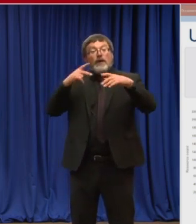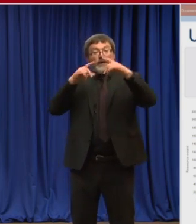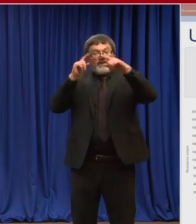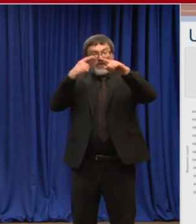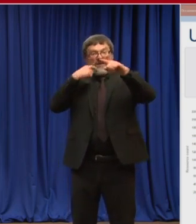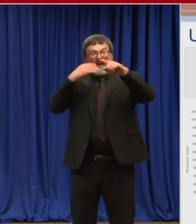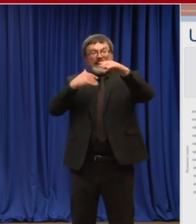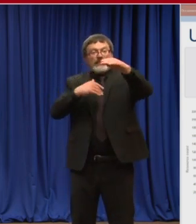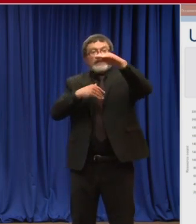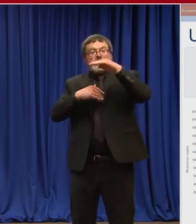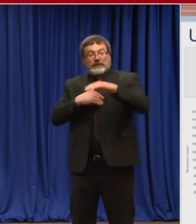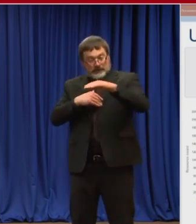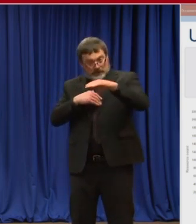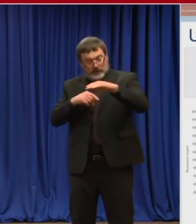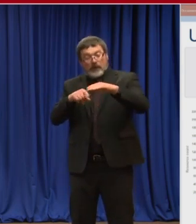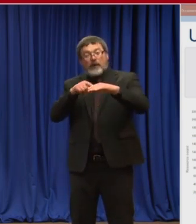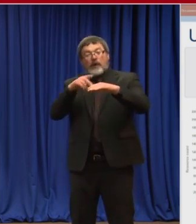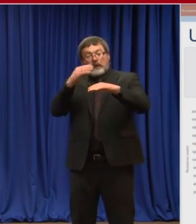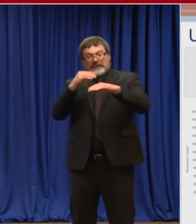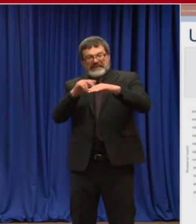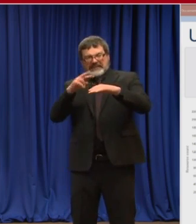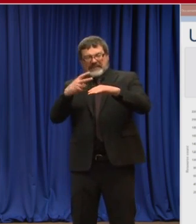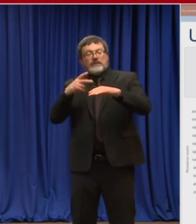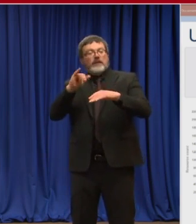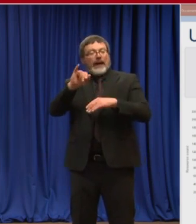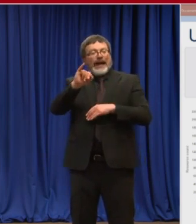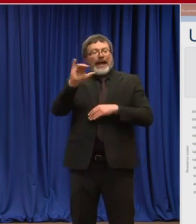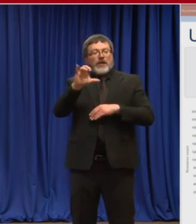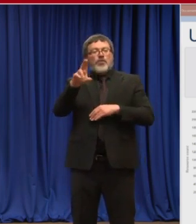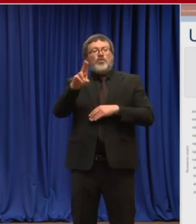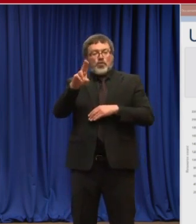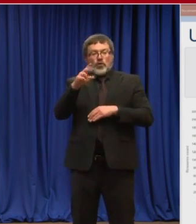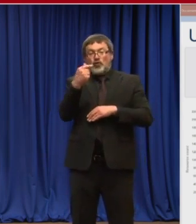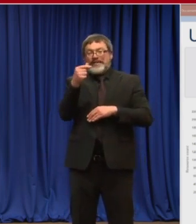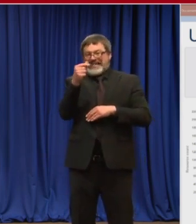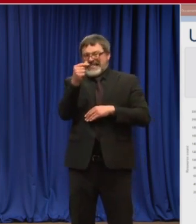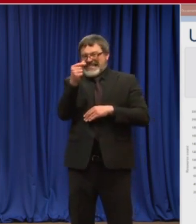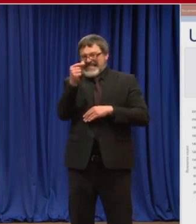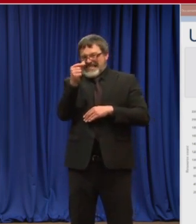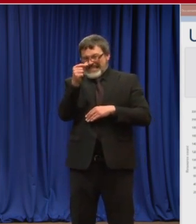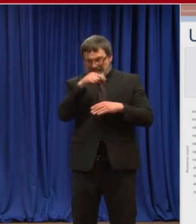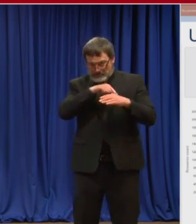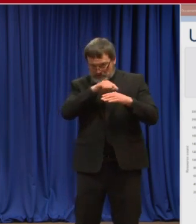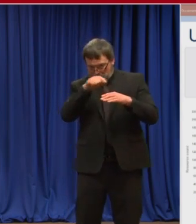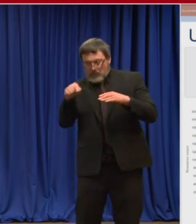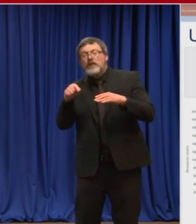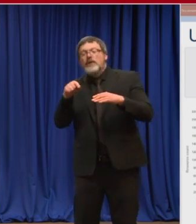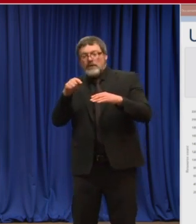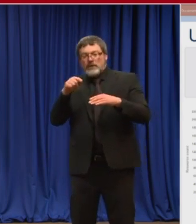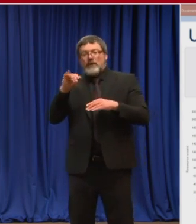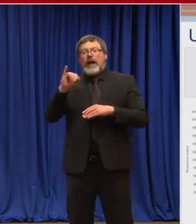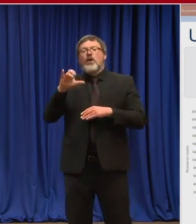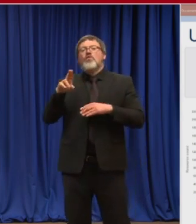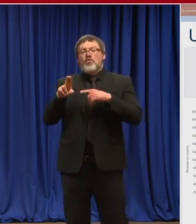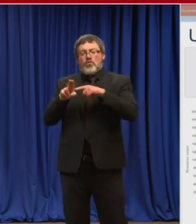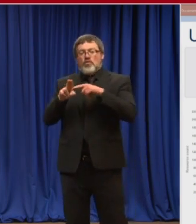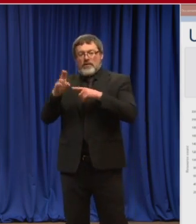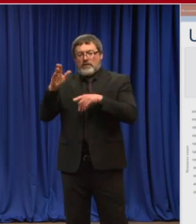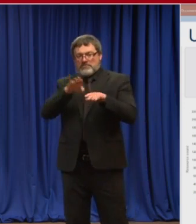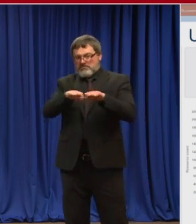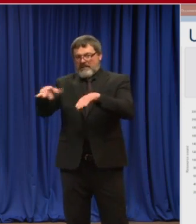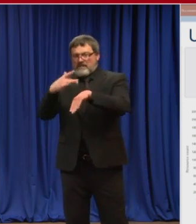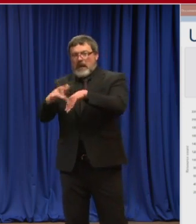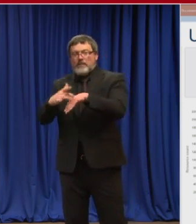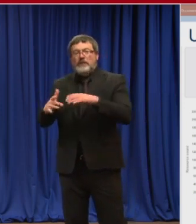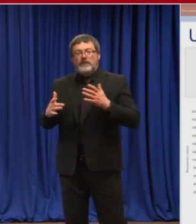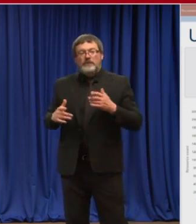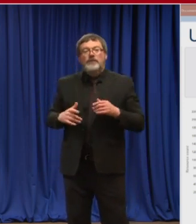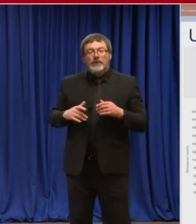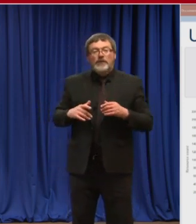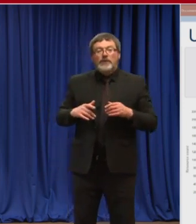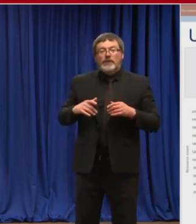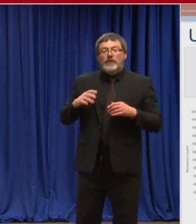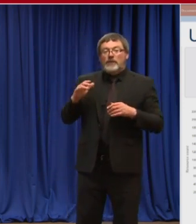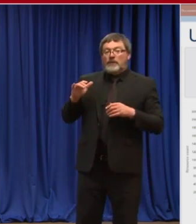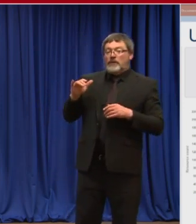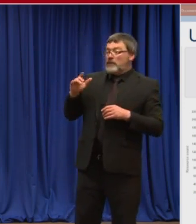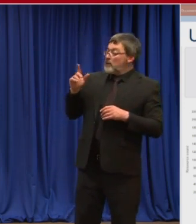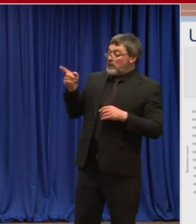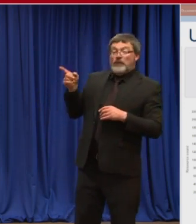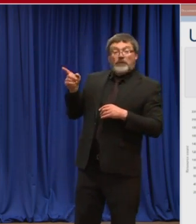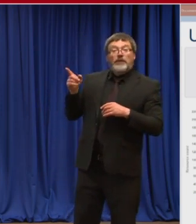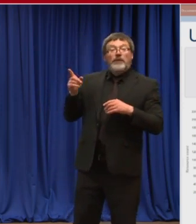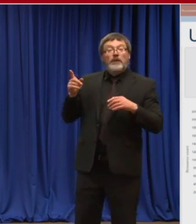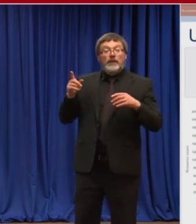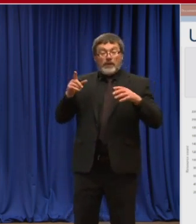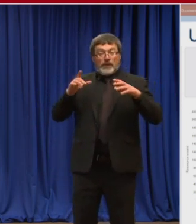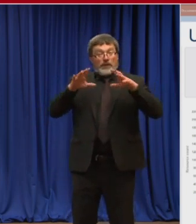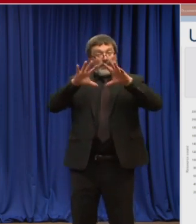THE NUMBER OF ICU BEDS THAT ARE ESTIMATED TO BE NEEDED AND IN THE UPPER RIGHT HAND CORNER, YOU CAN SEE THE ESTIMATED BED AND ICU BED SHORTAGE THAT IS ESTIMATED IN NEW.